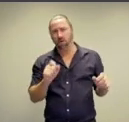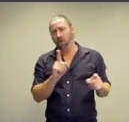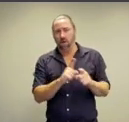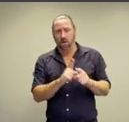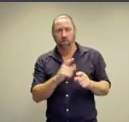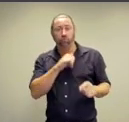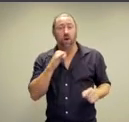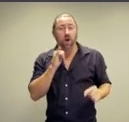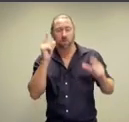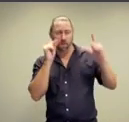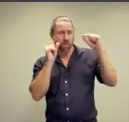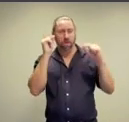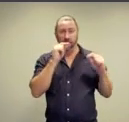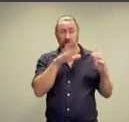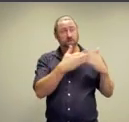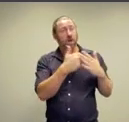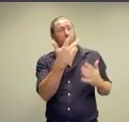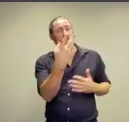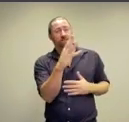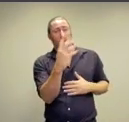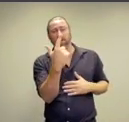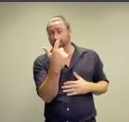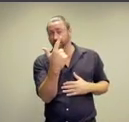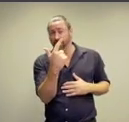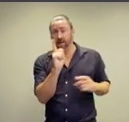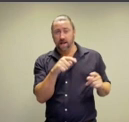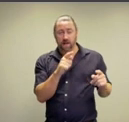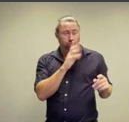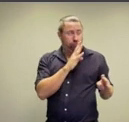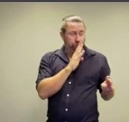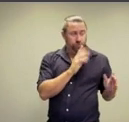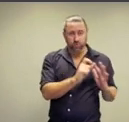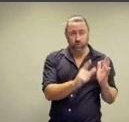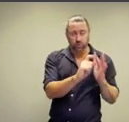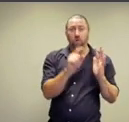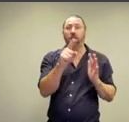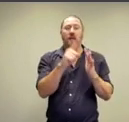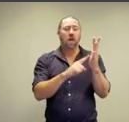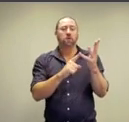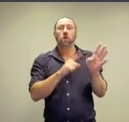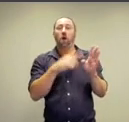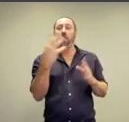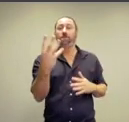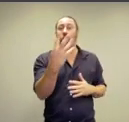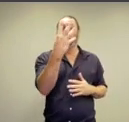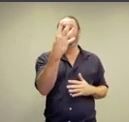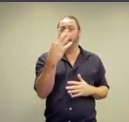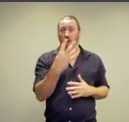underground culture until about 1947 an event happened in in 1947 on the July